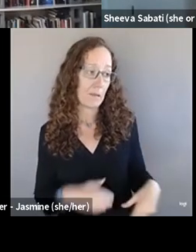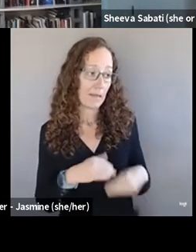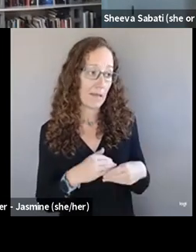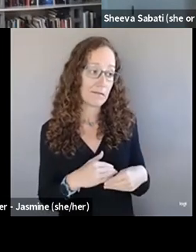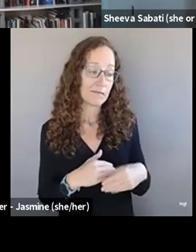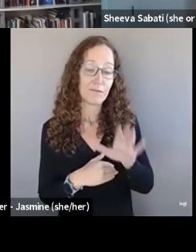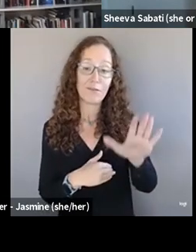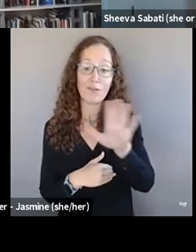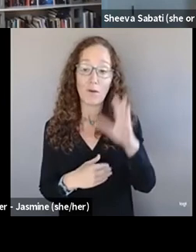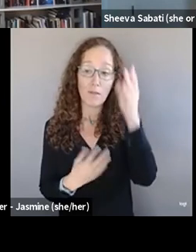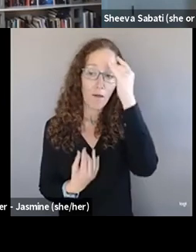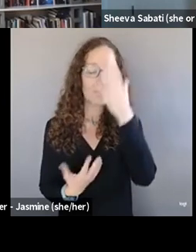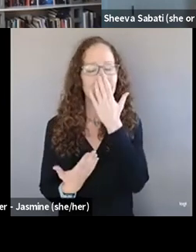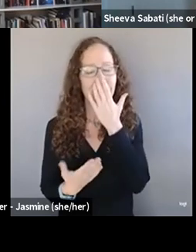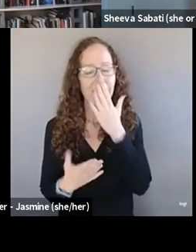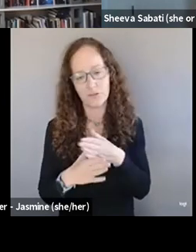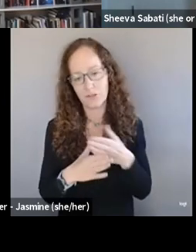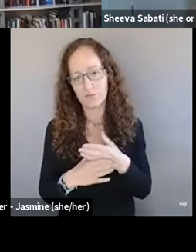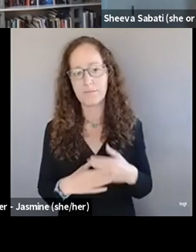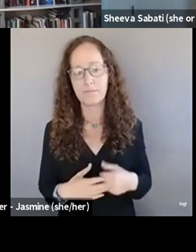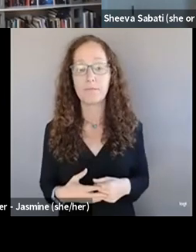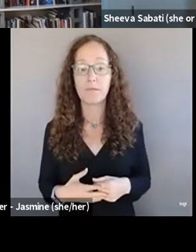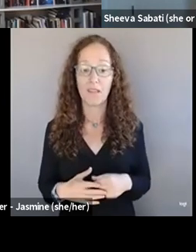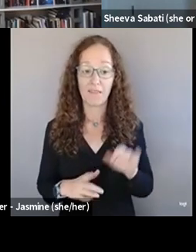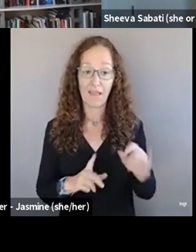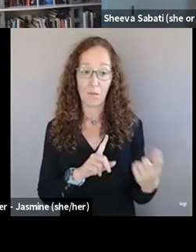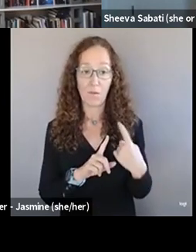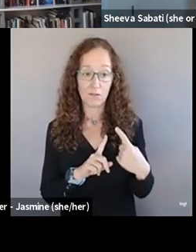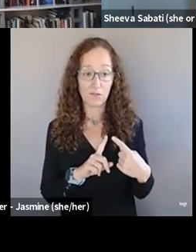this? So in terms of this question, what came to mind